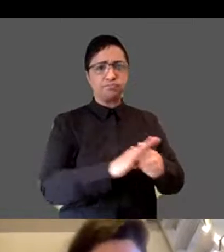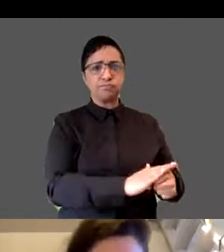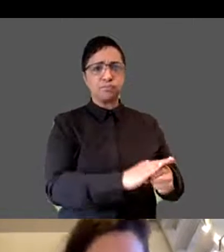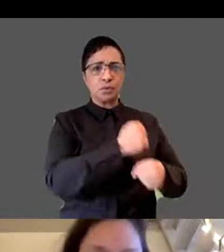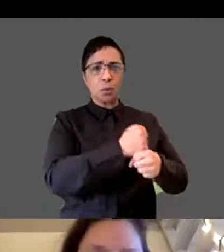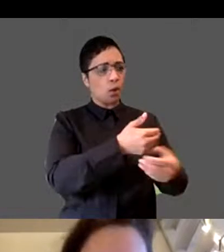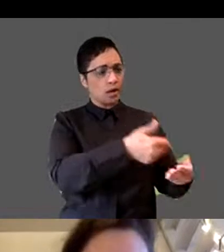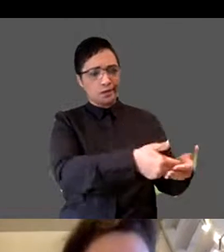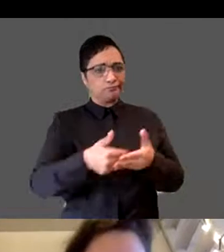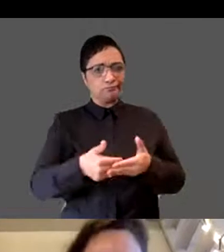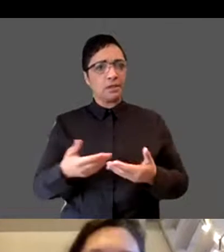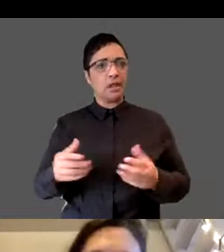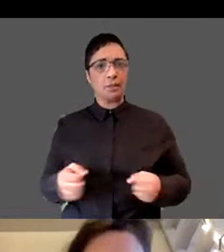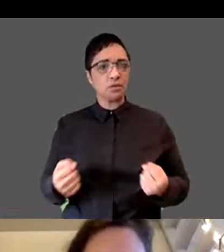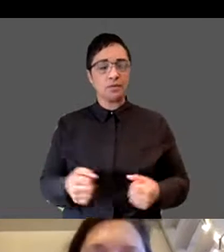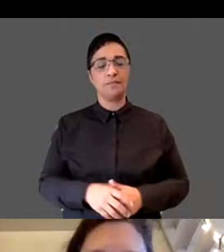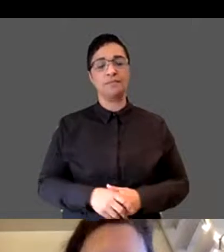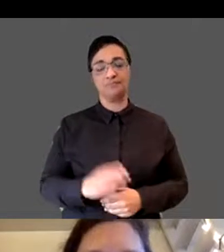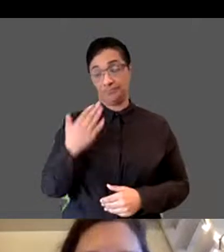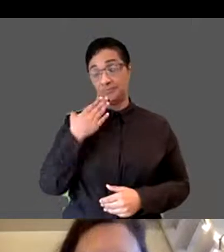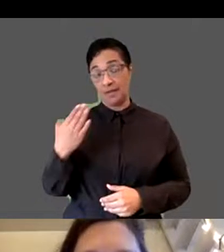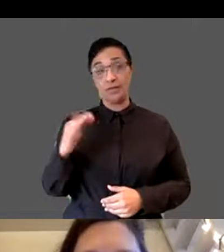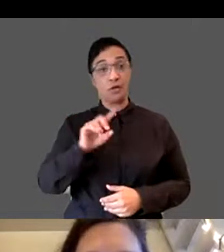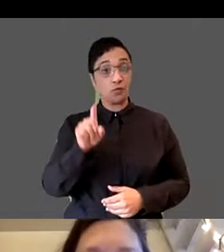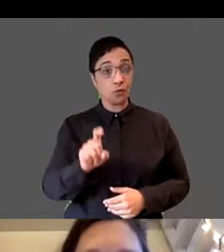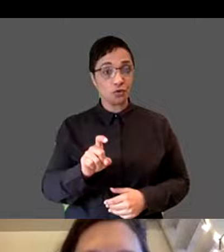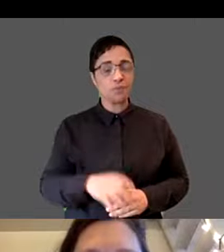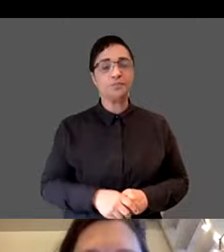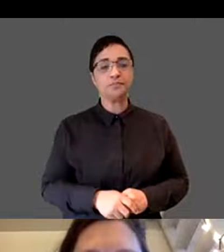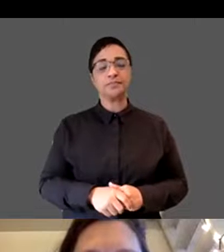Thank you, Jennifer, and thank you for the question.